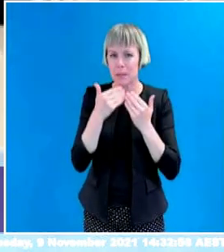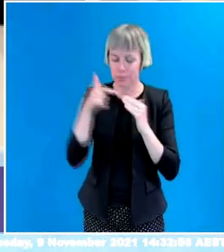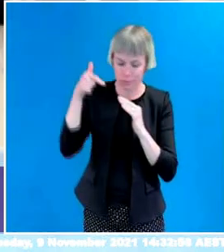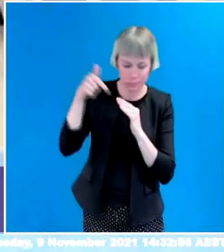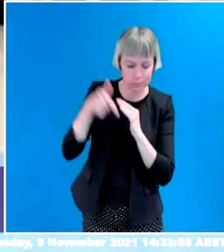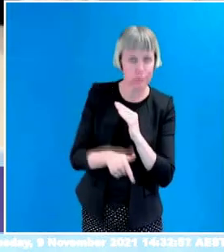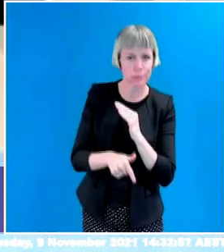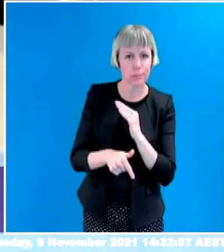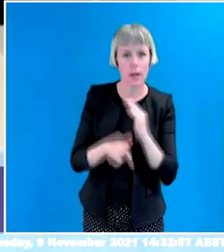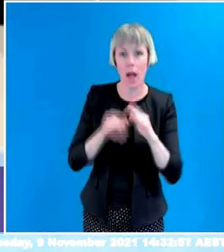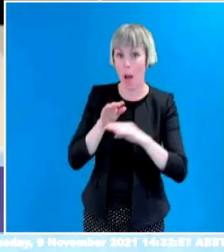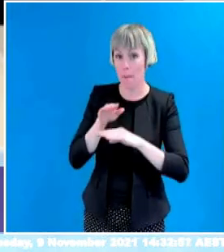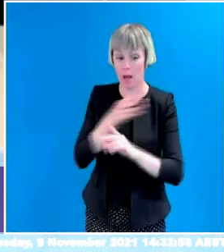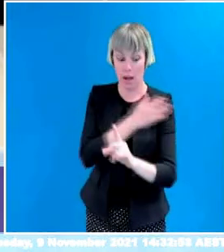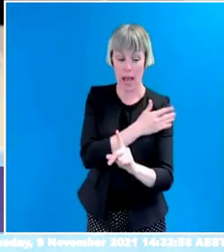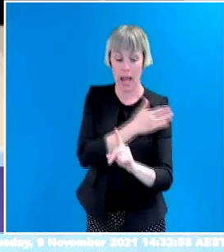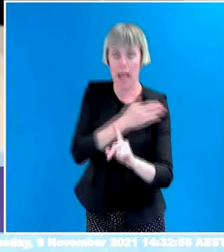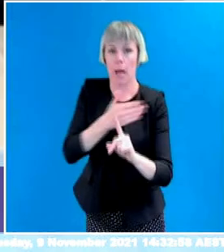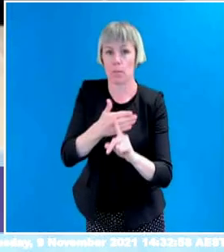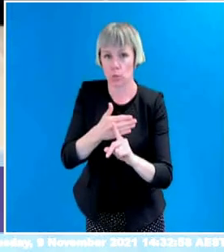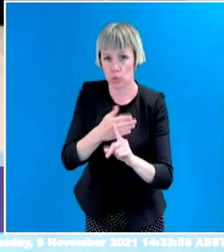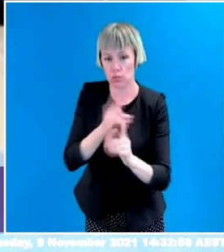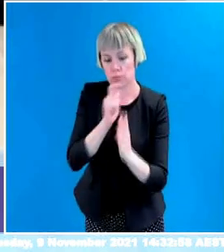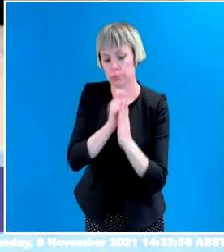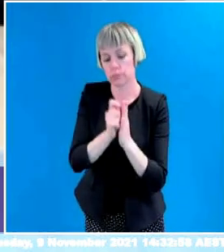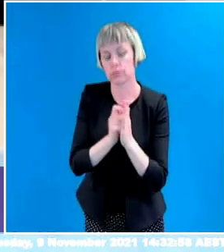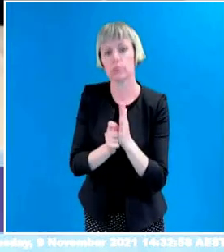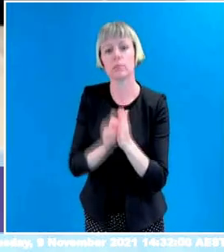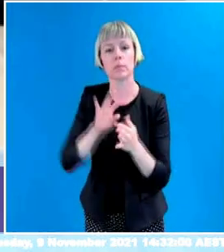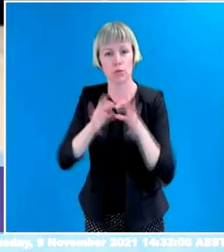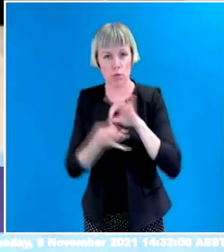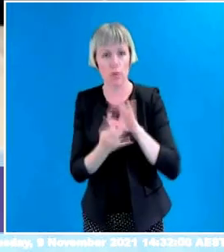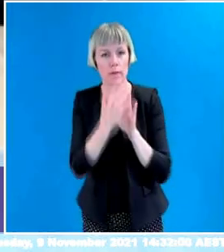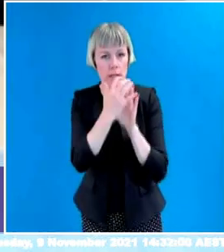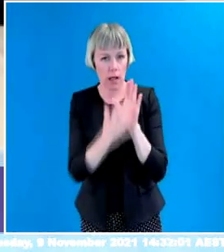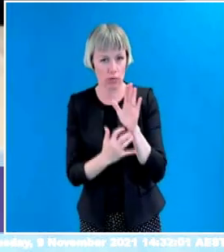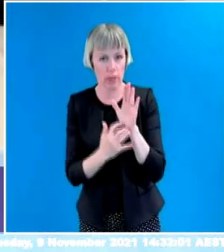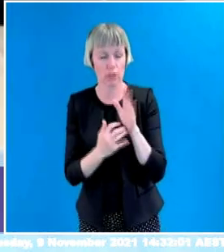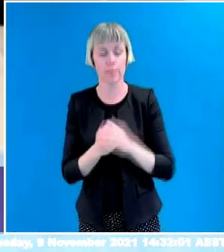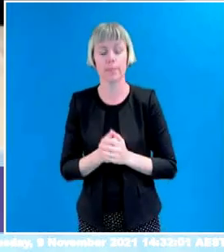So during the various consultation processes that occurred, and there were